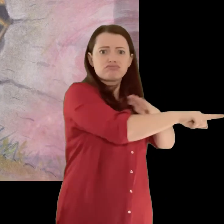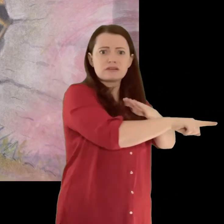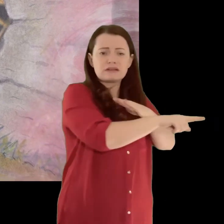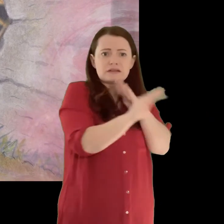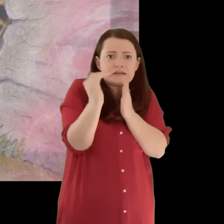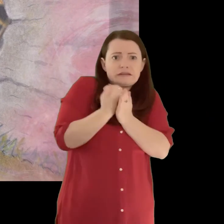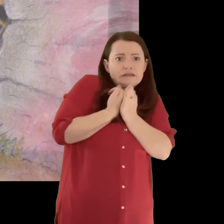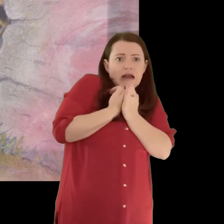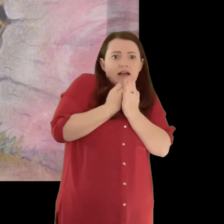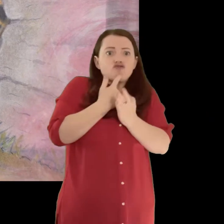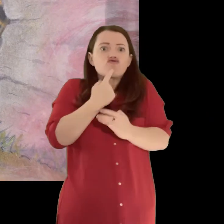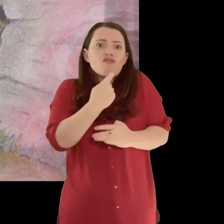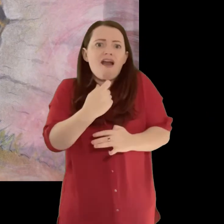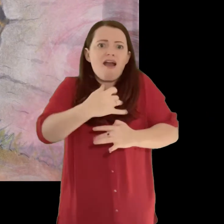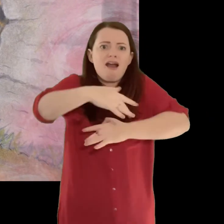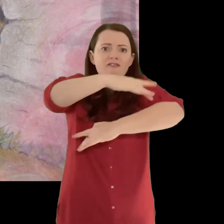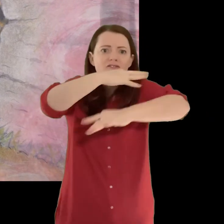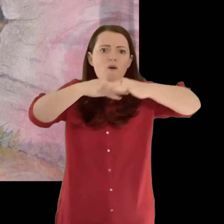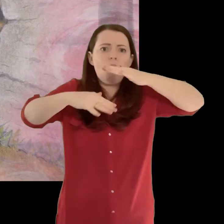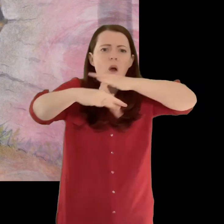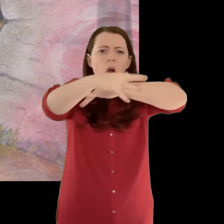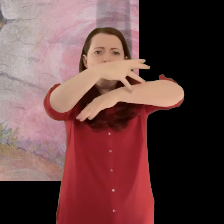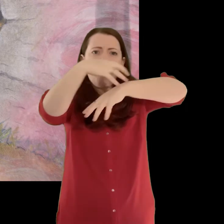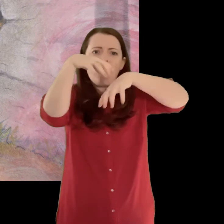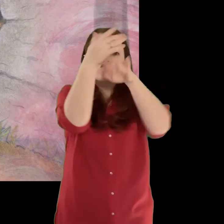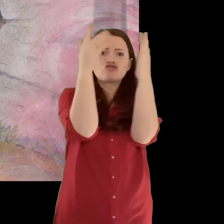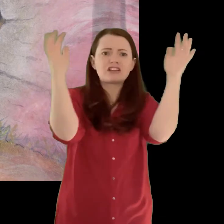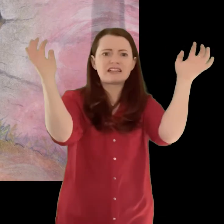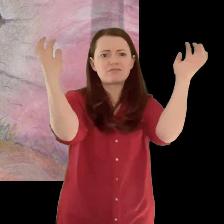as a red toxic fog choked the trees and the flowers